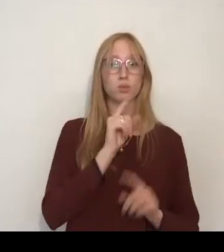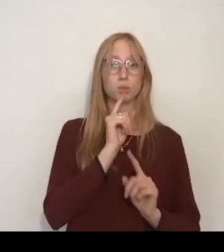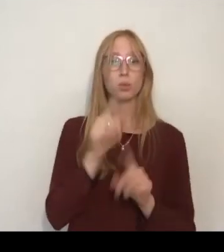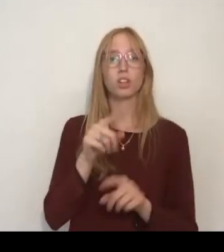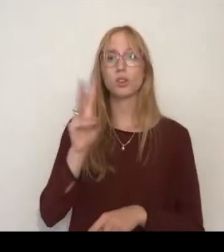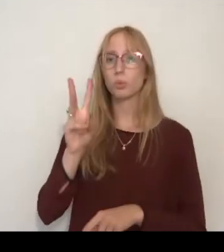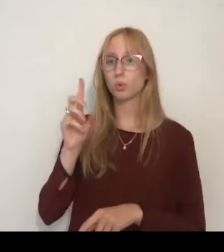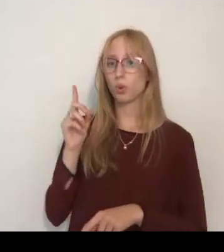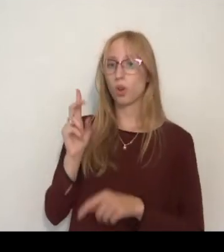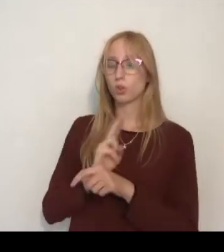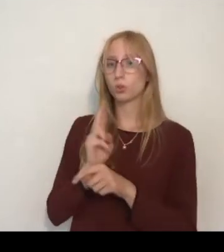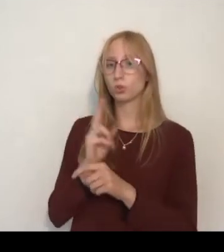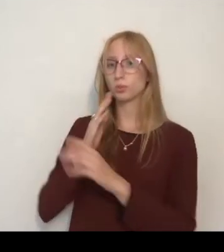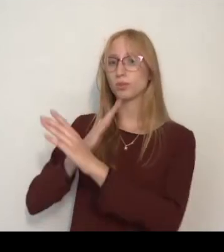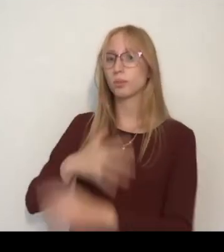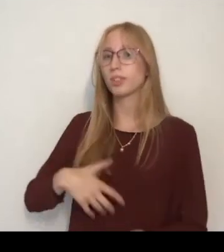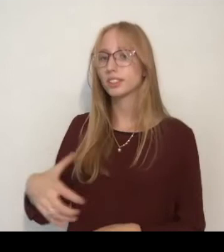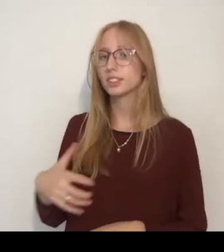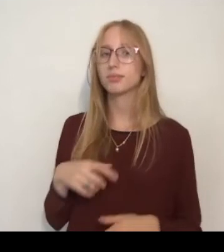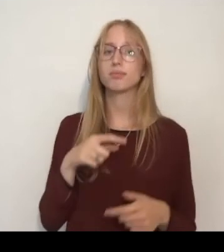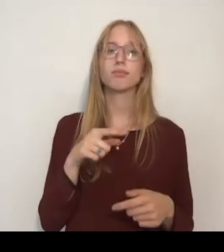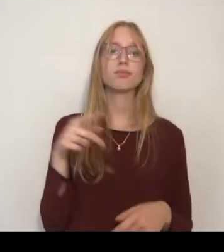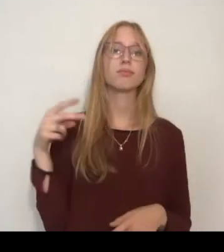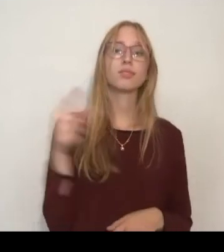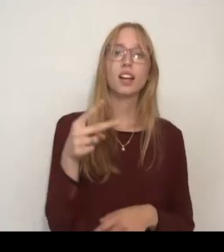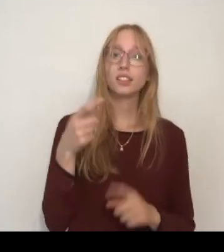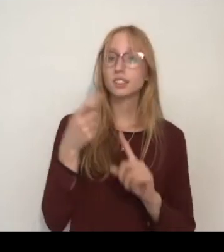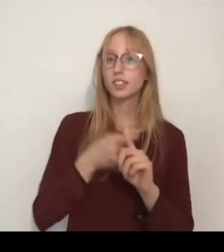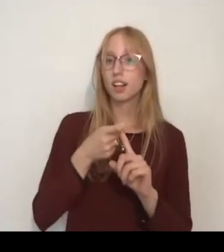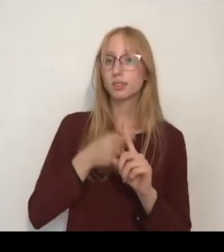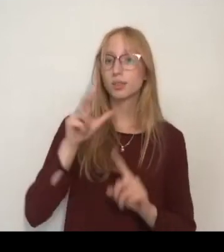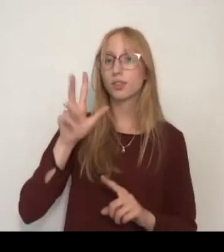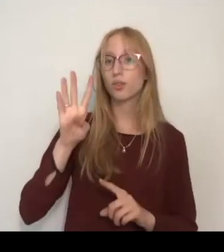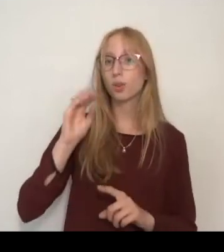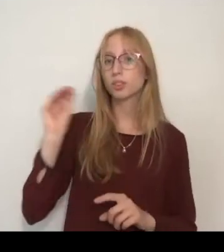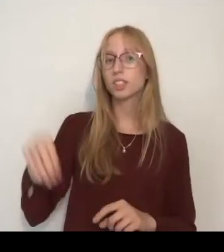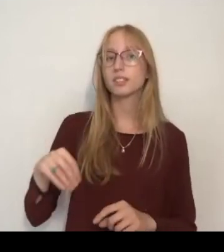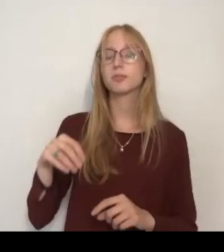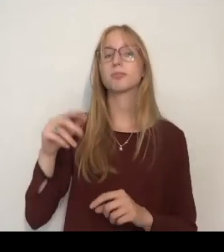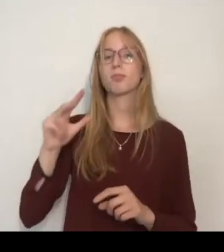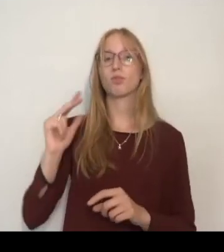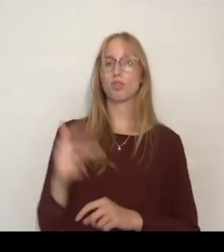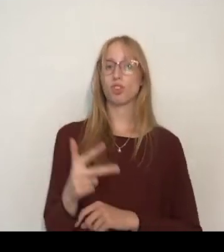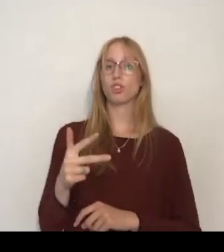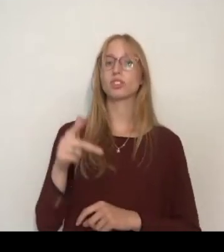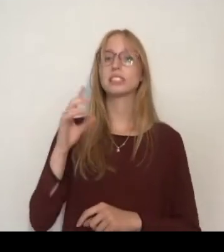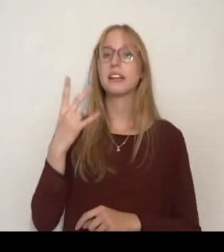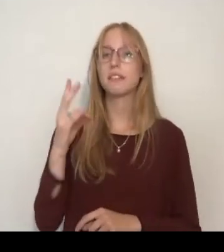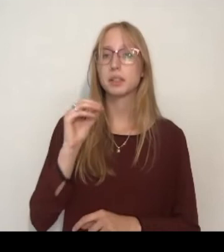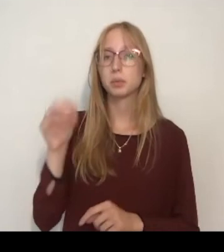Within the deaf community, 45% reported using withdrawal, 34% condoms